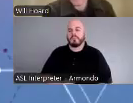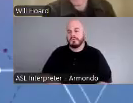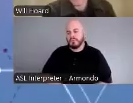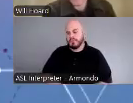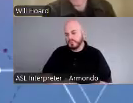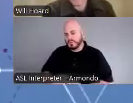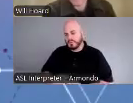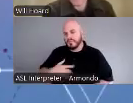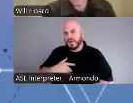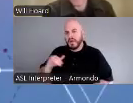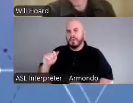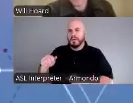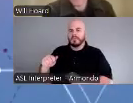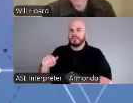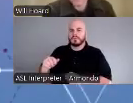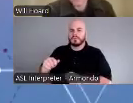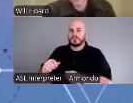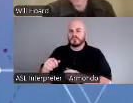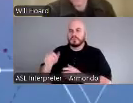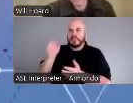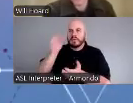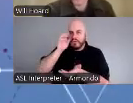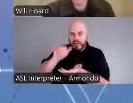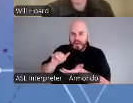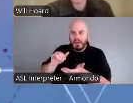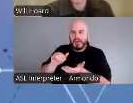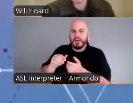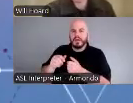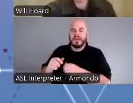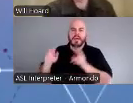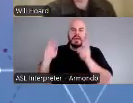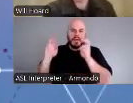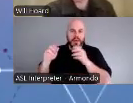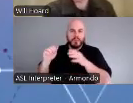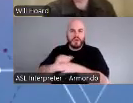into those accounts. And by them practicing what they're preaching, literally,